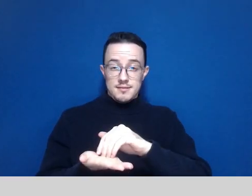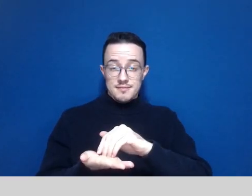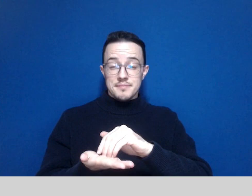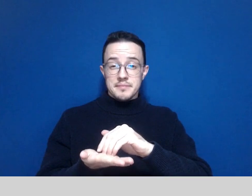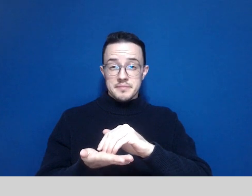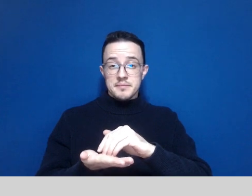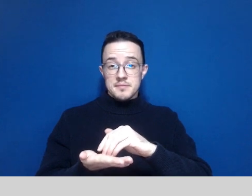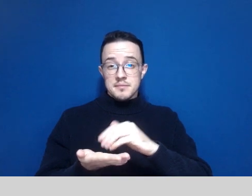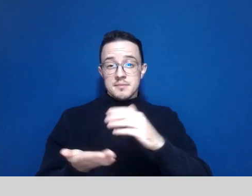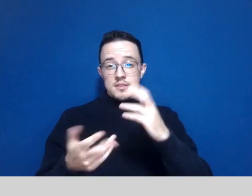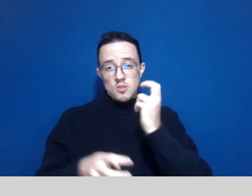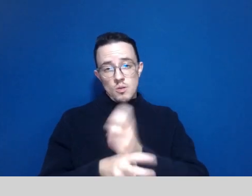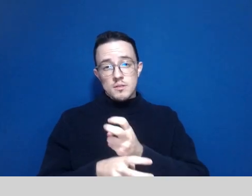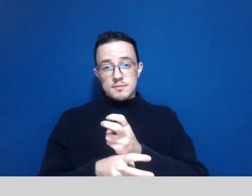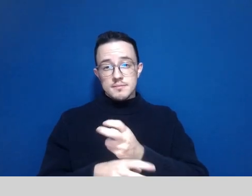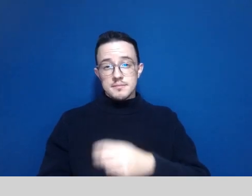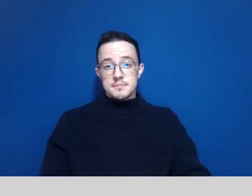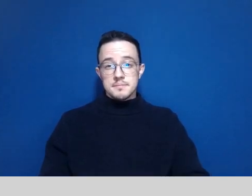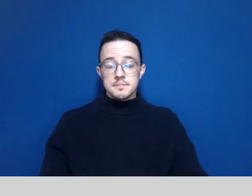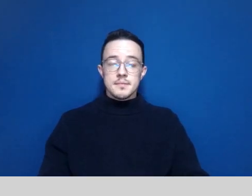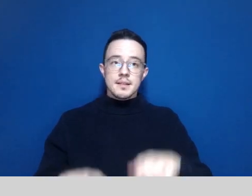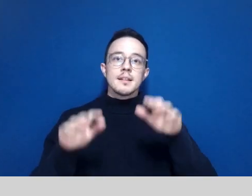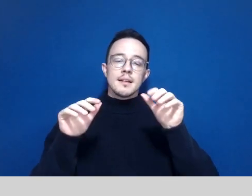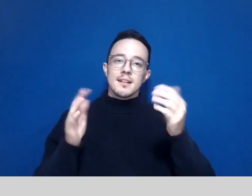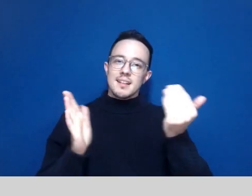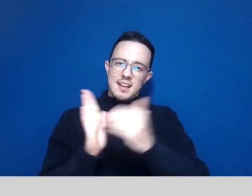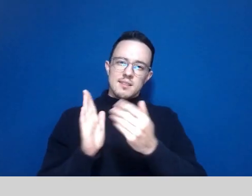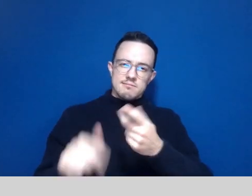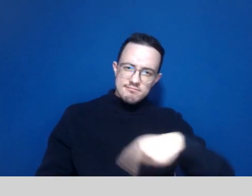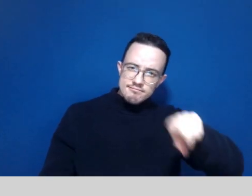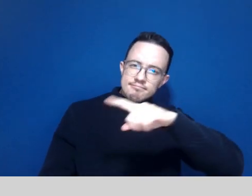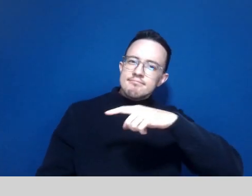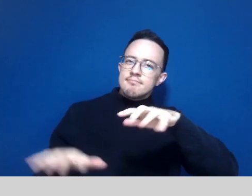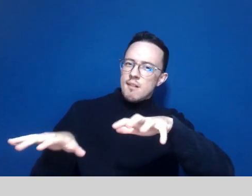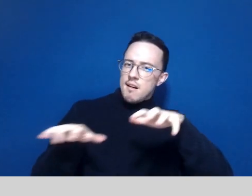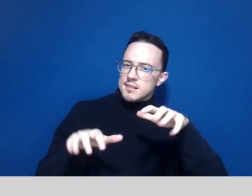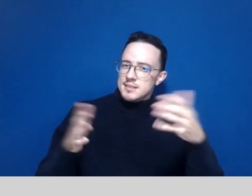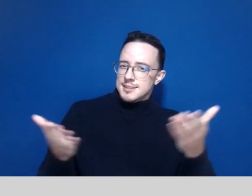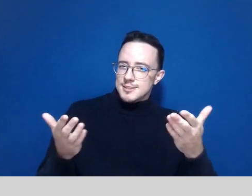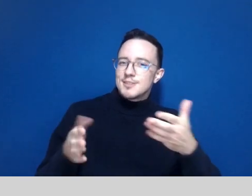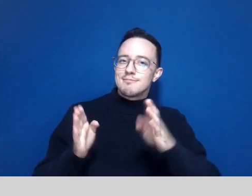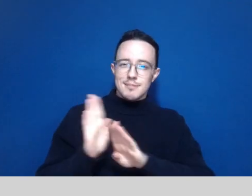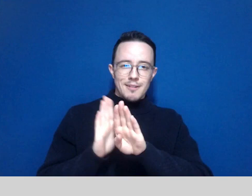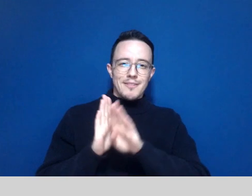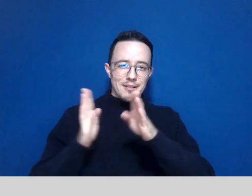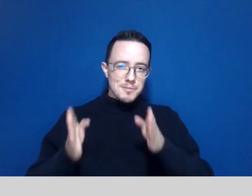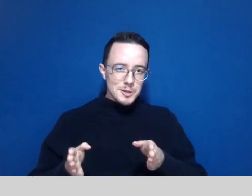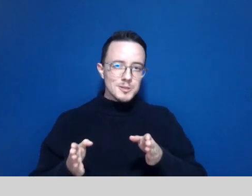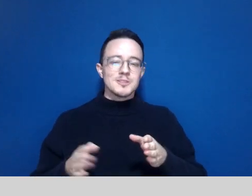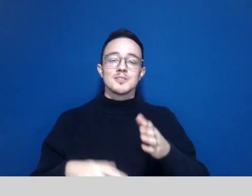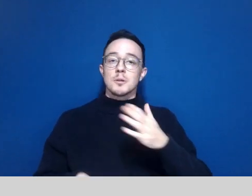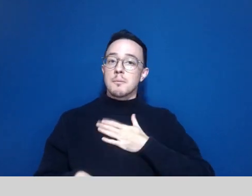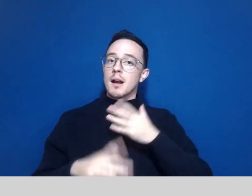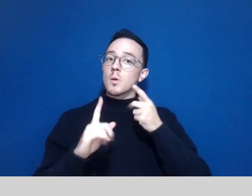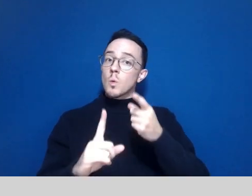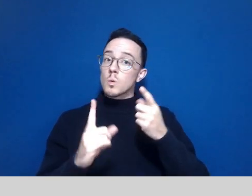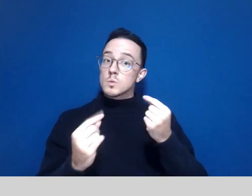which I mean, again, we're developers. We can do this. It's possible. But one of the things that I want to work on